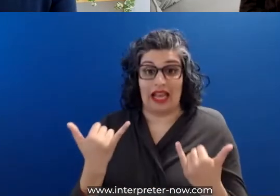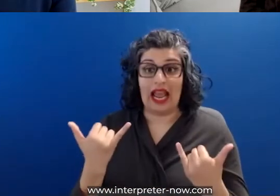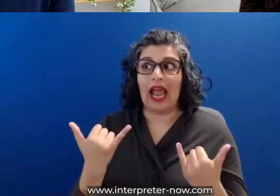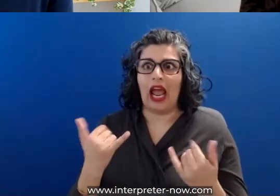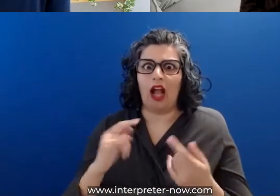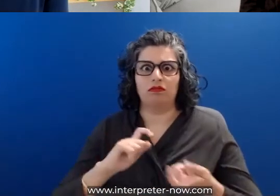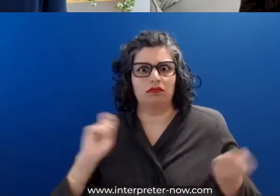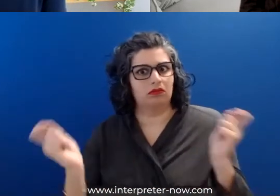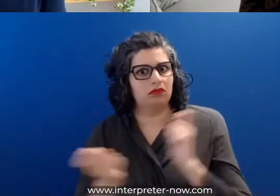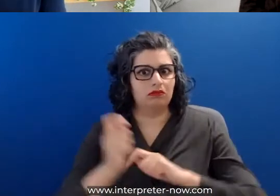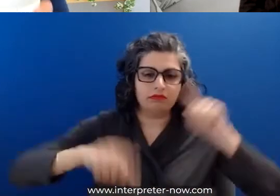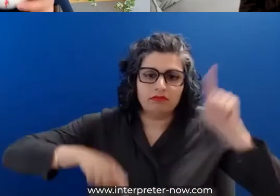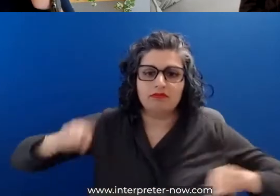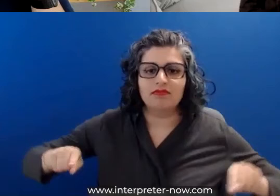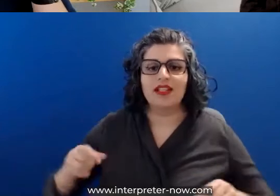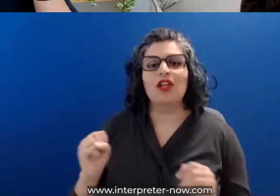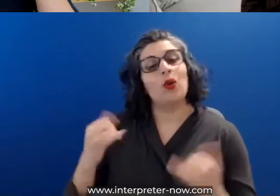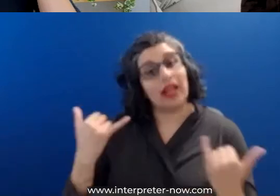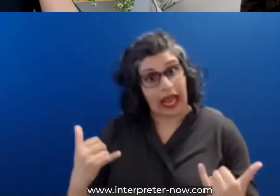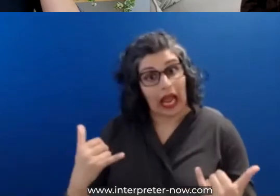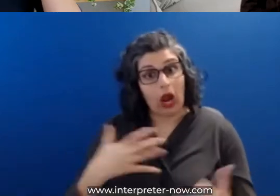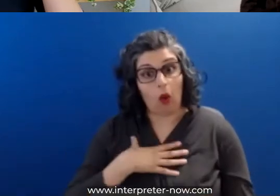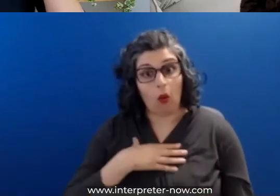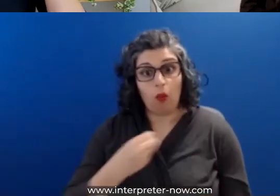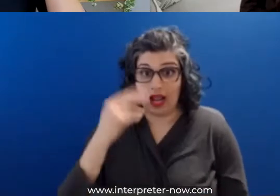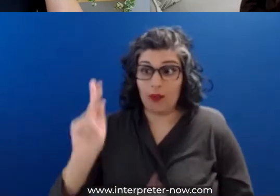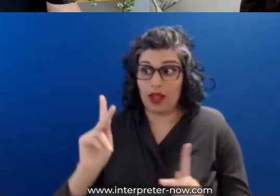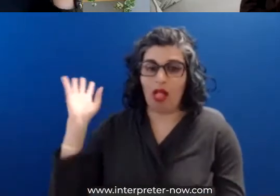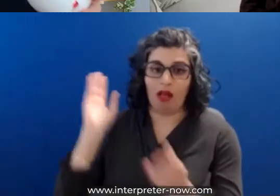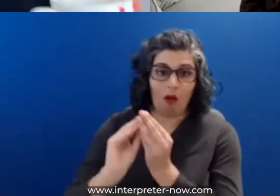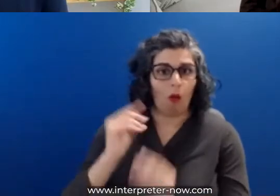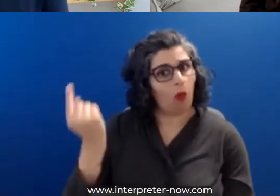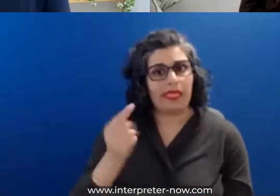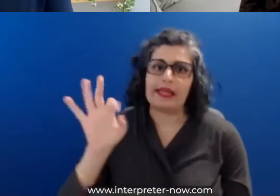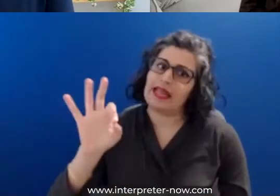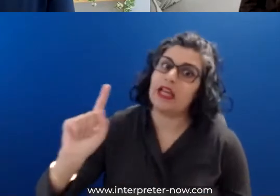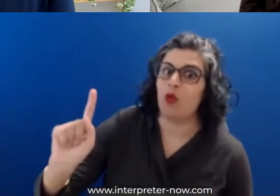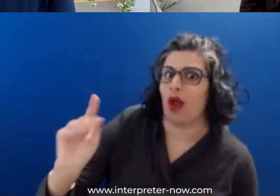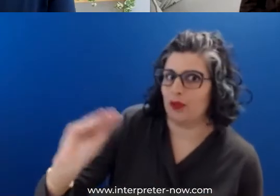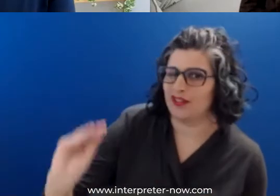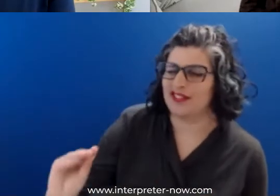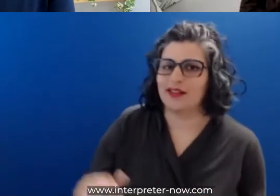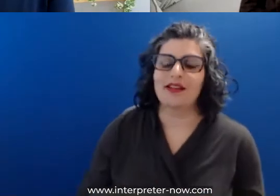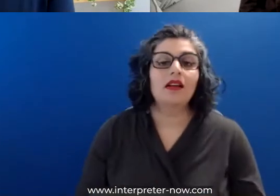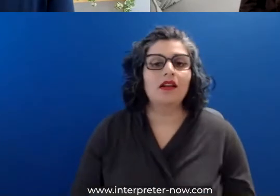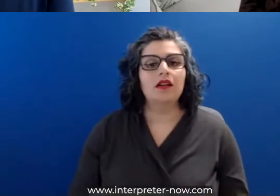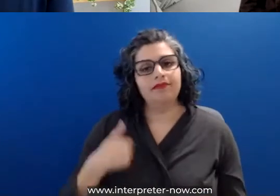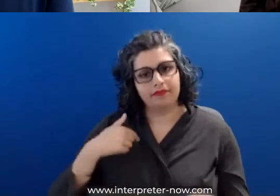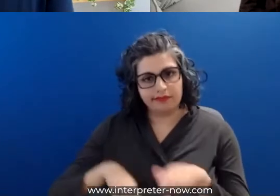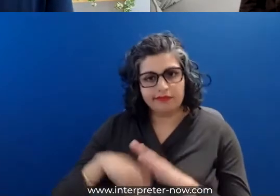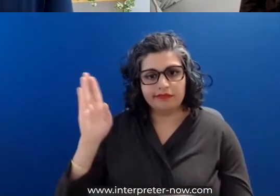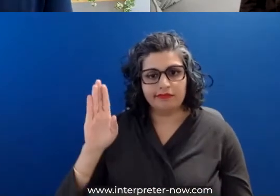White people comprise 91% of the population. Growing up as certainly a gender non-conforming